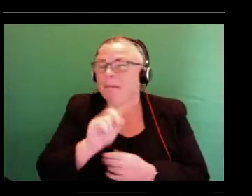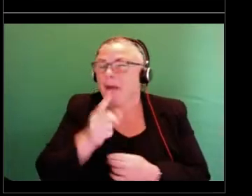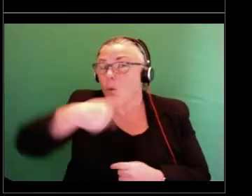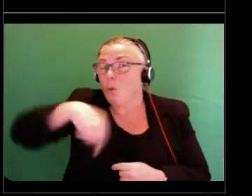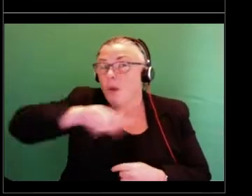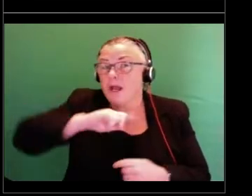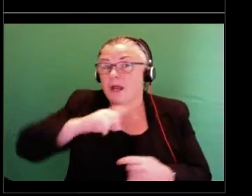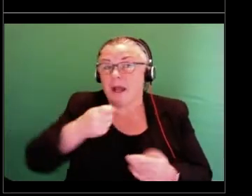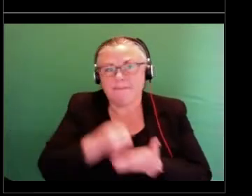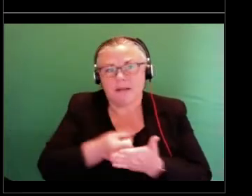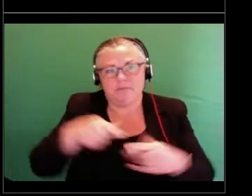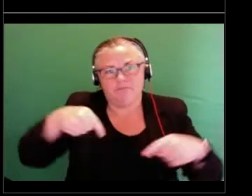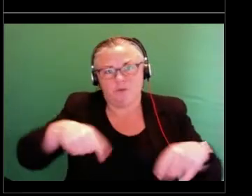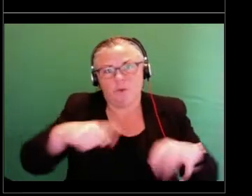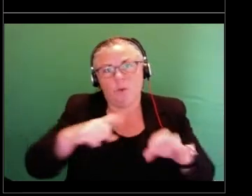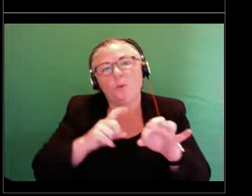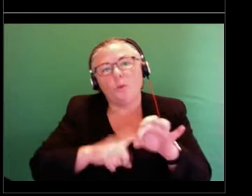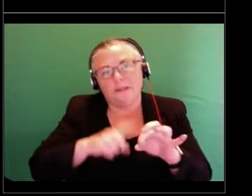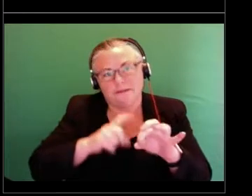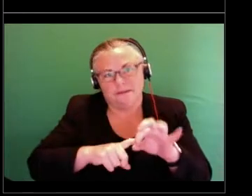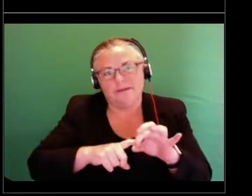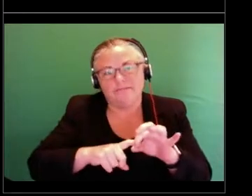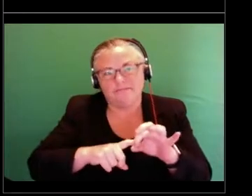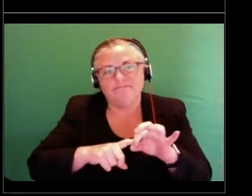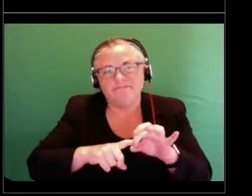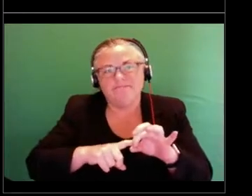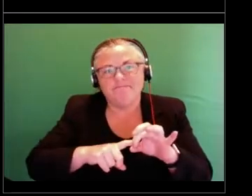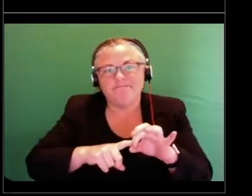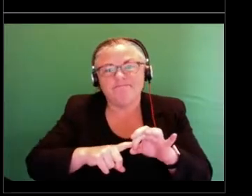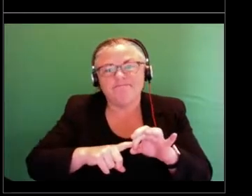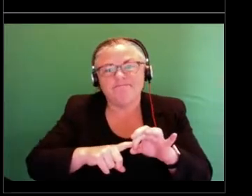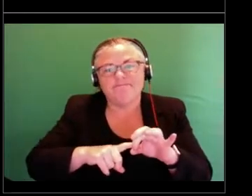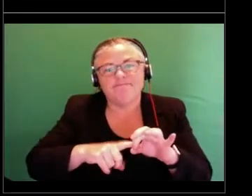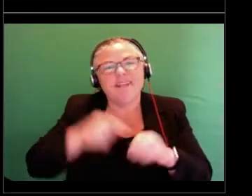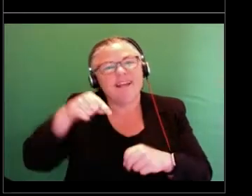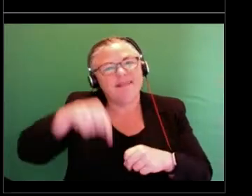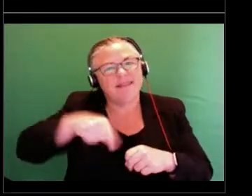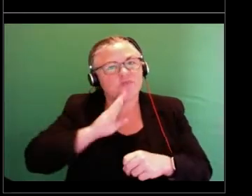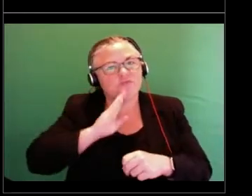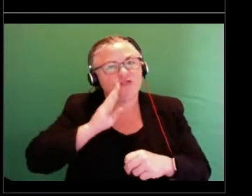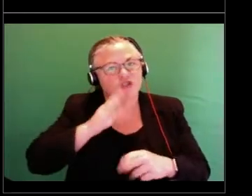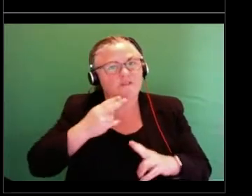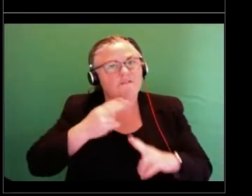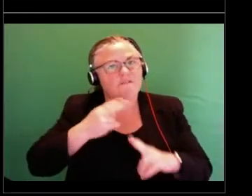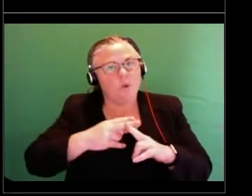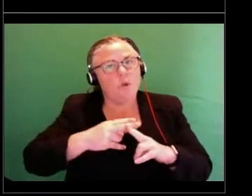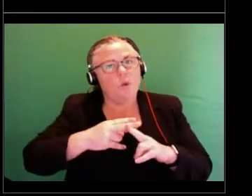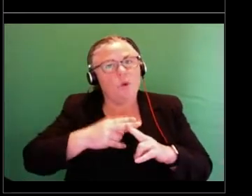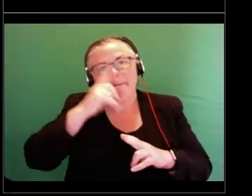today, I'd still encourage you to ask those questions because it might be a further opportunity